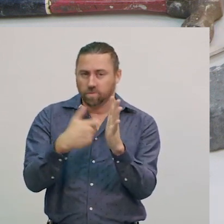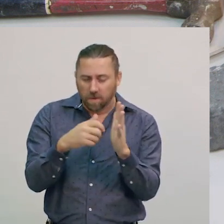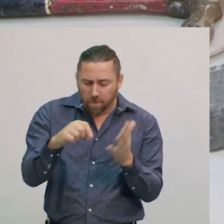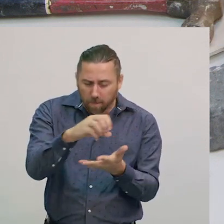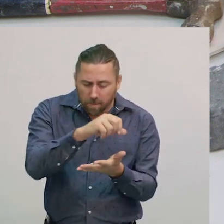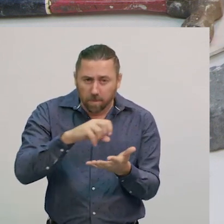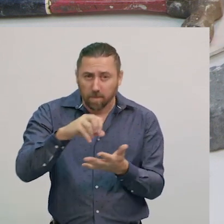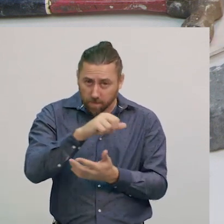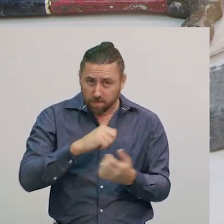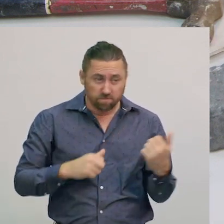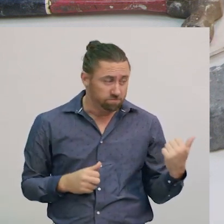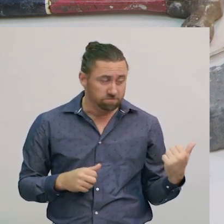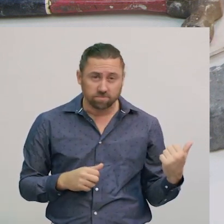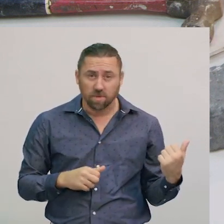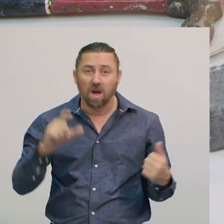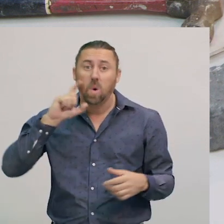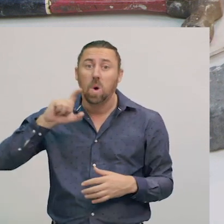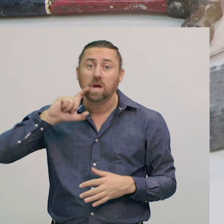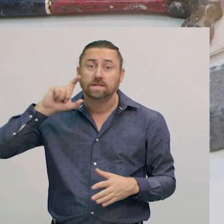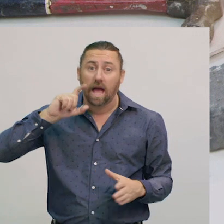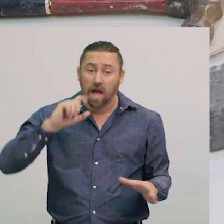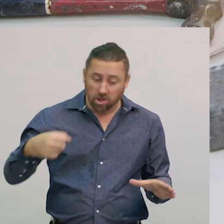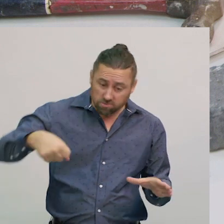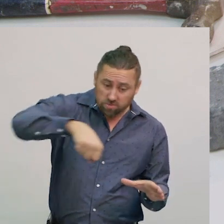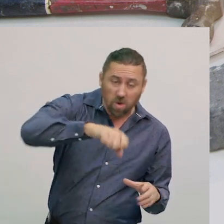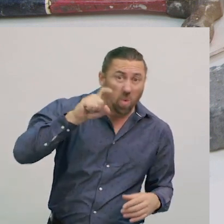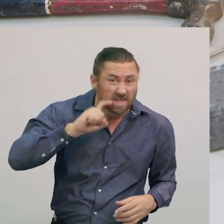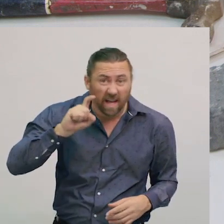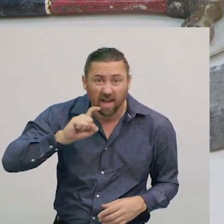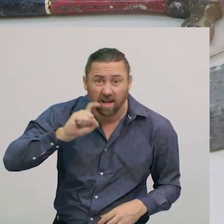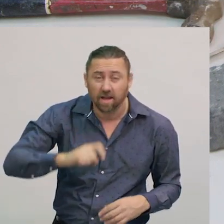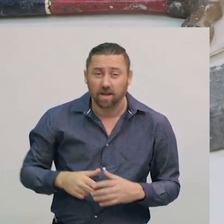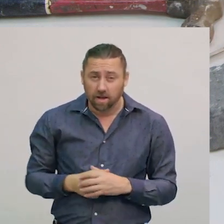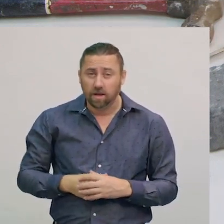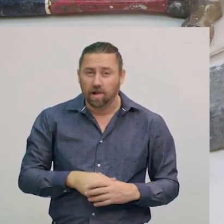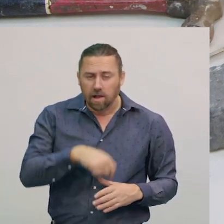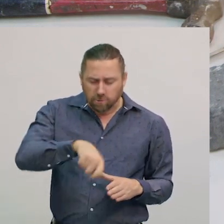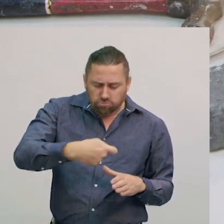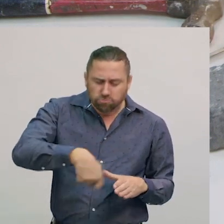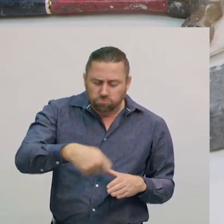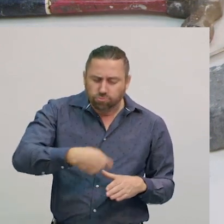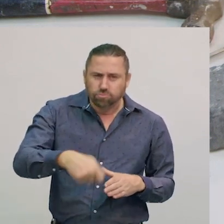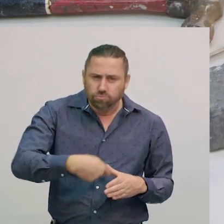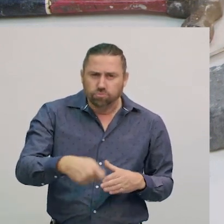and some water.